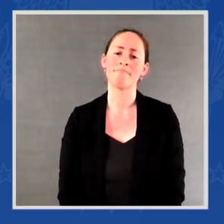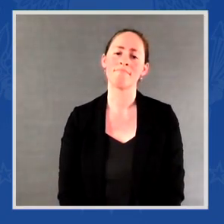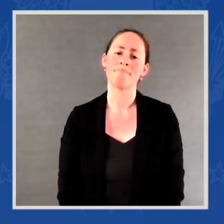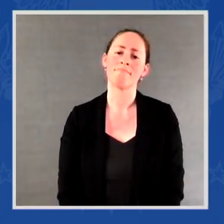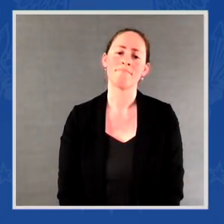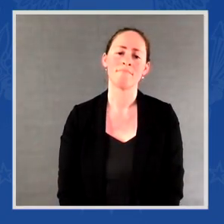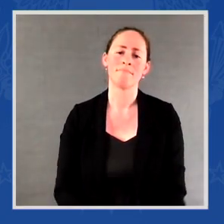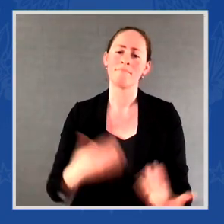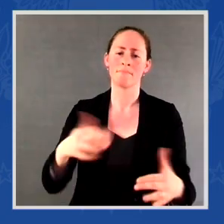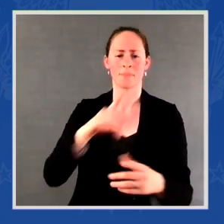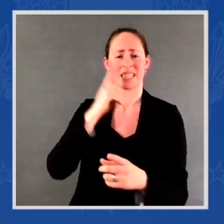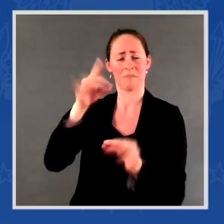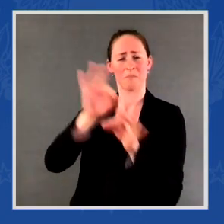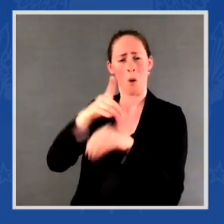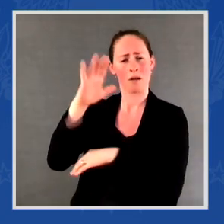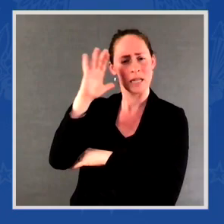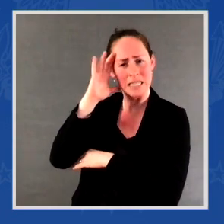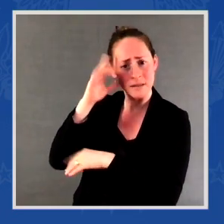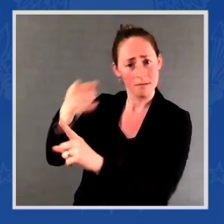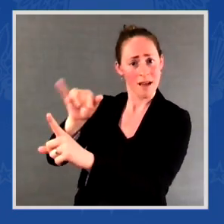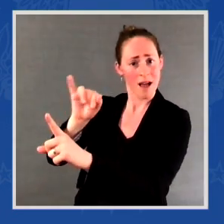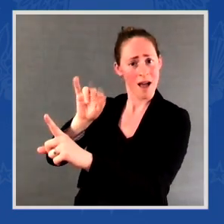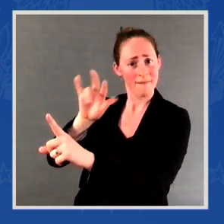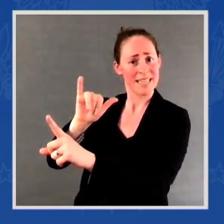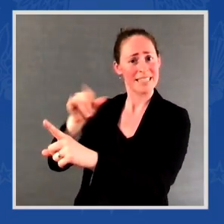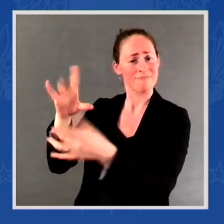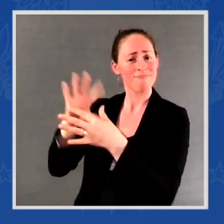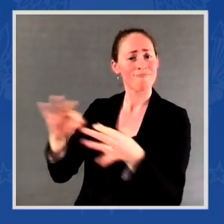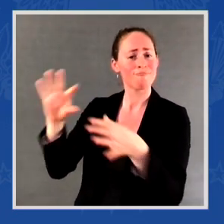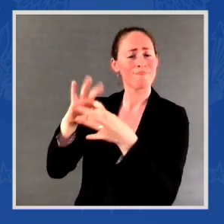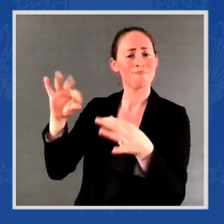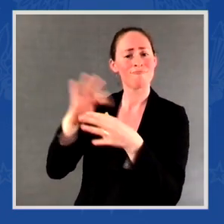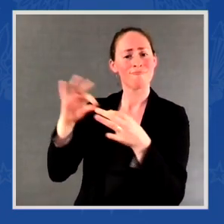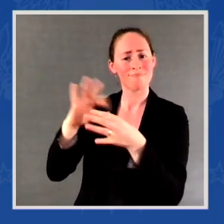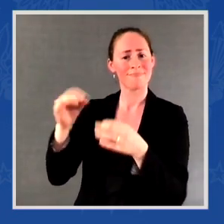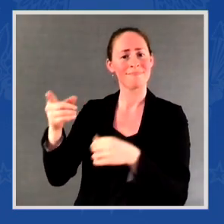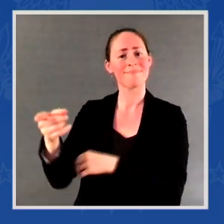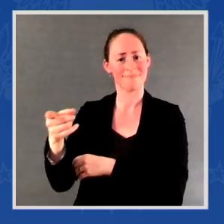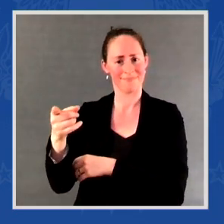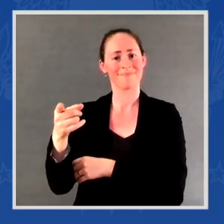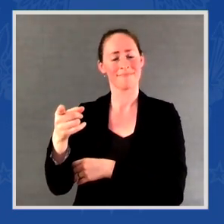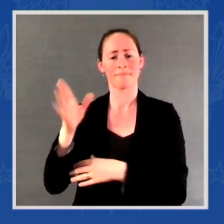graduated from Apex Friendship High, just finished her first year in school.